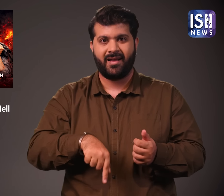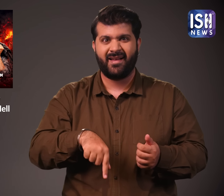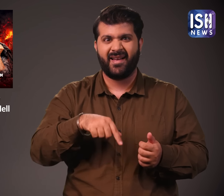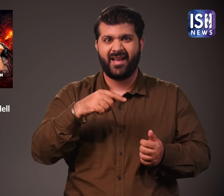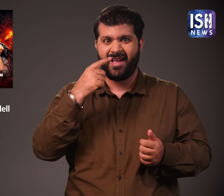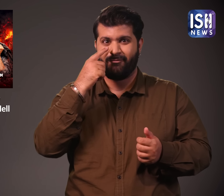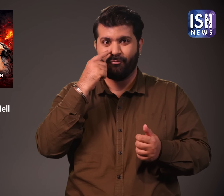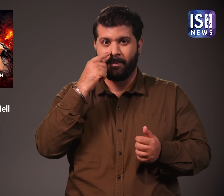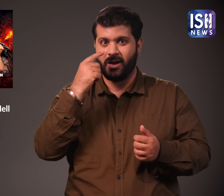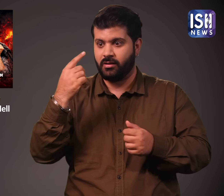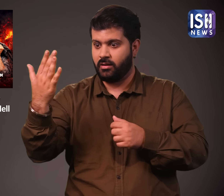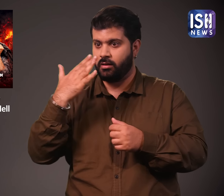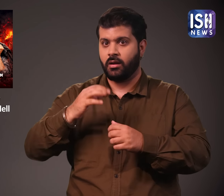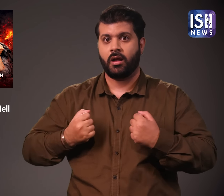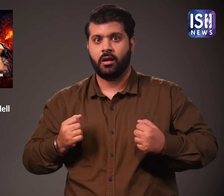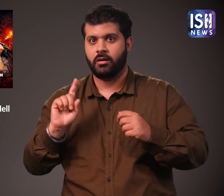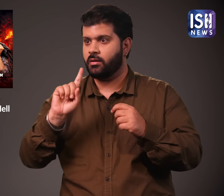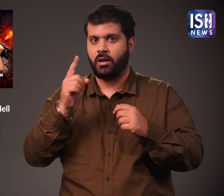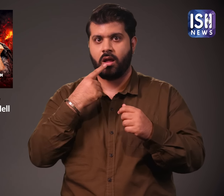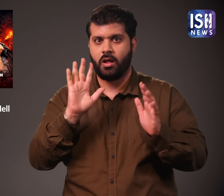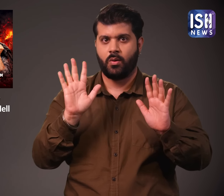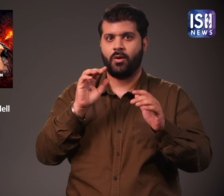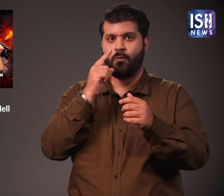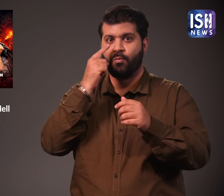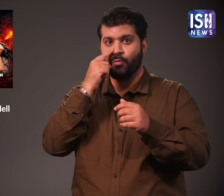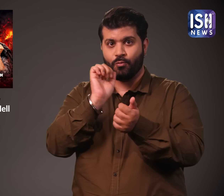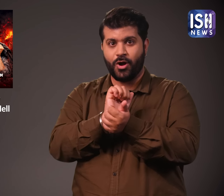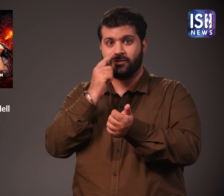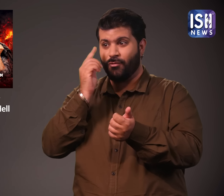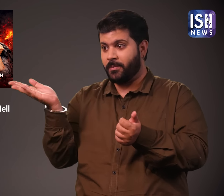In India, women can question the police, and there are women police officers to handle such situations.